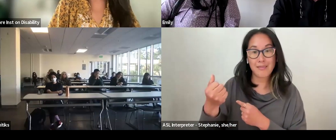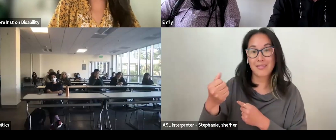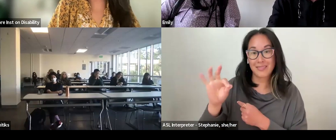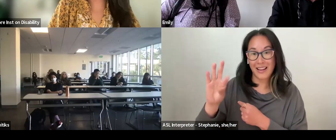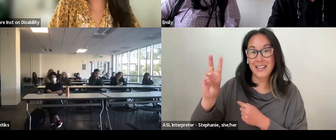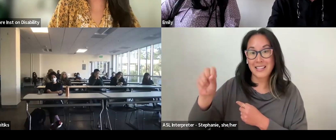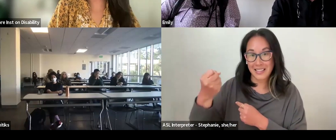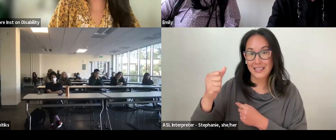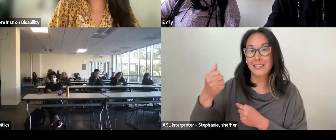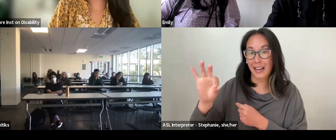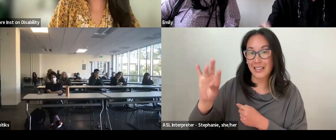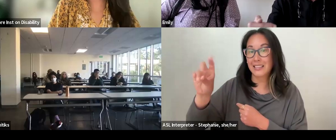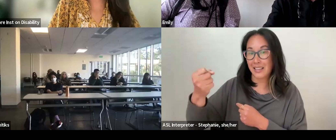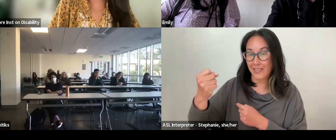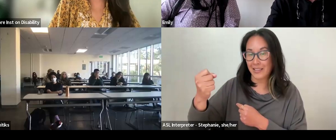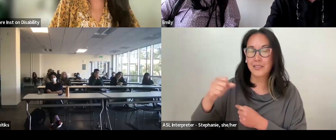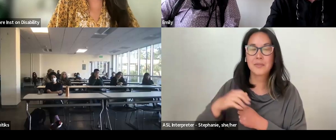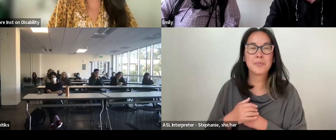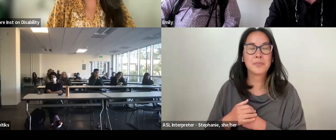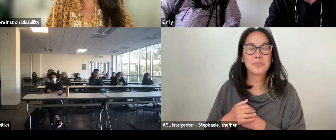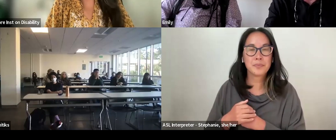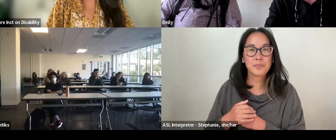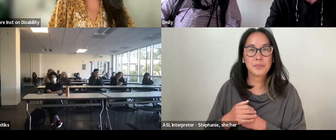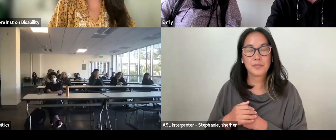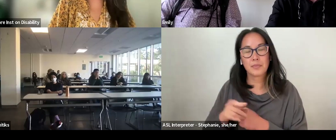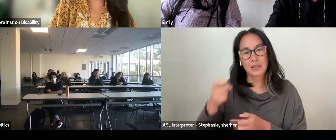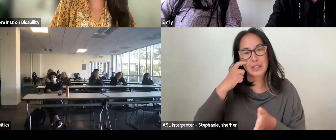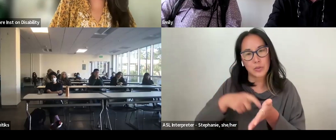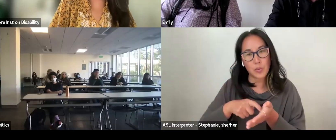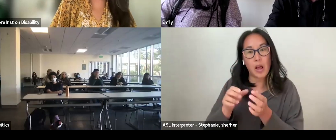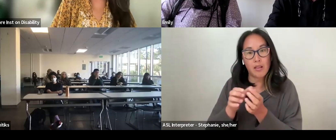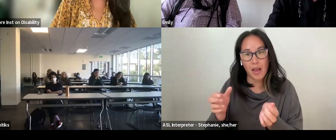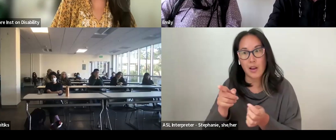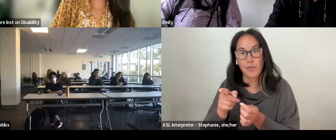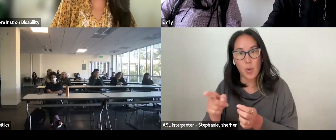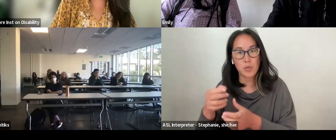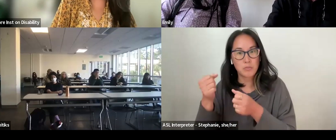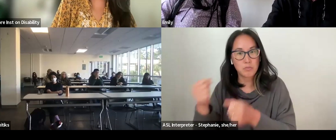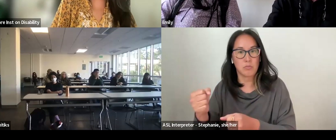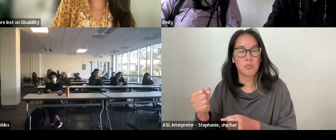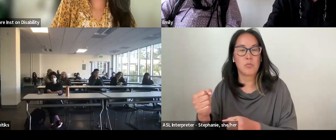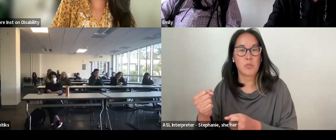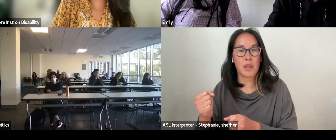you'll find that a lot of those powerful voices came from outside medicine.